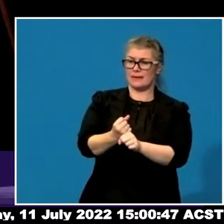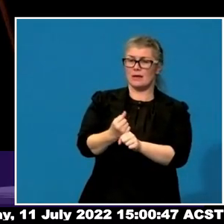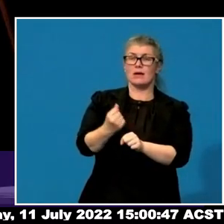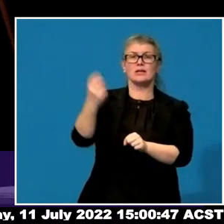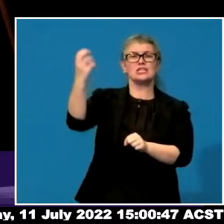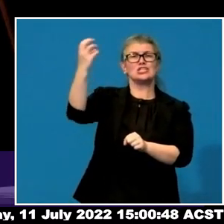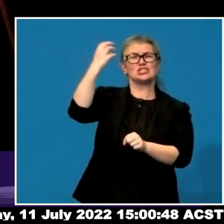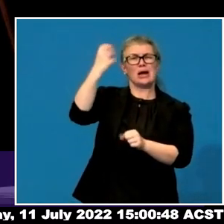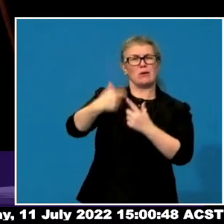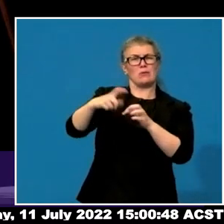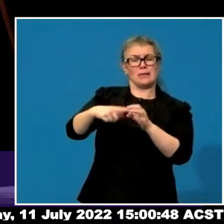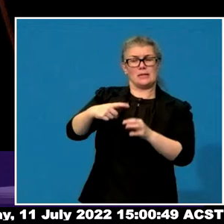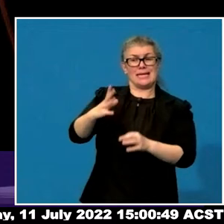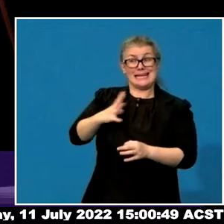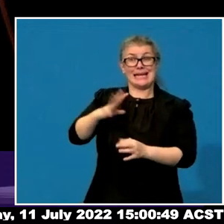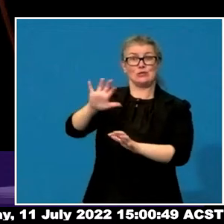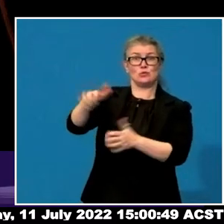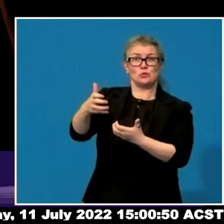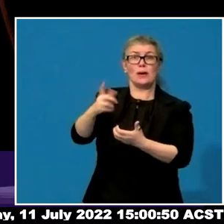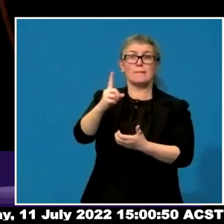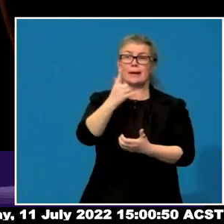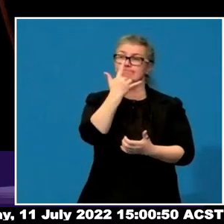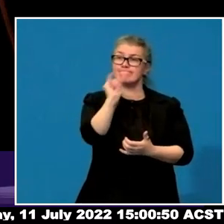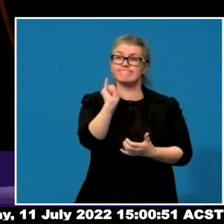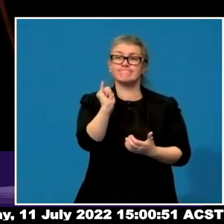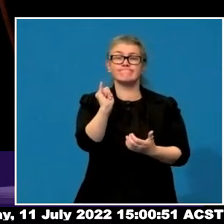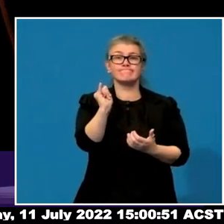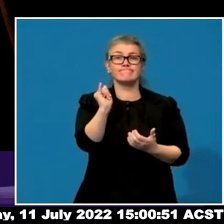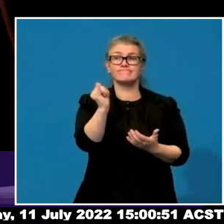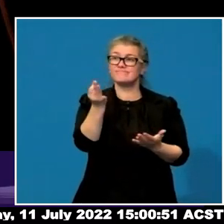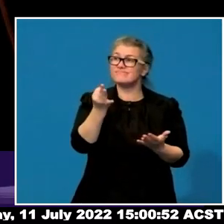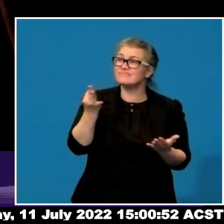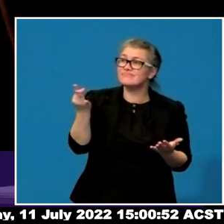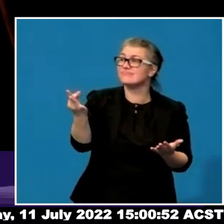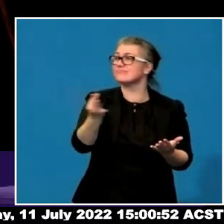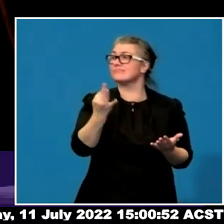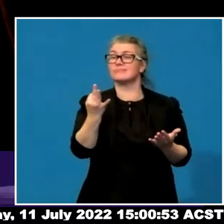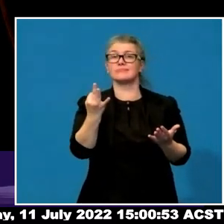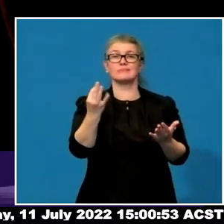we needed to get. But it wasn't available north or south from Darwin or from Adelaide;